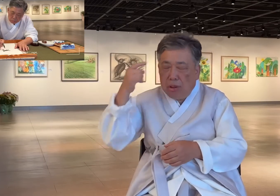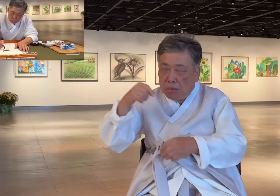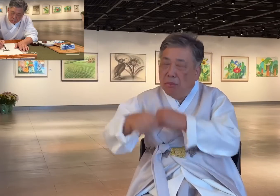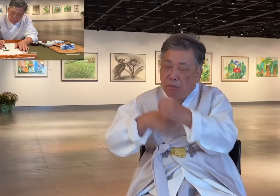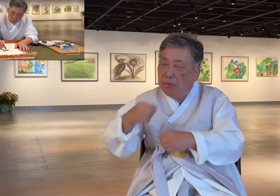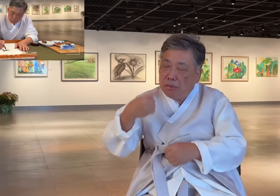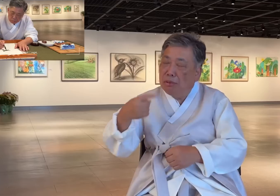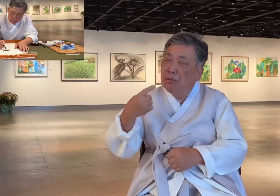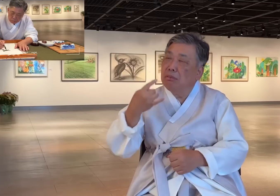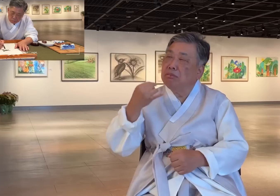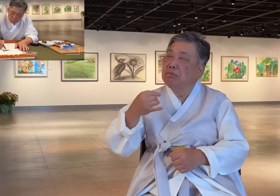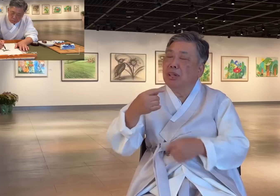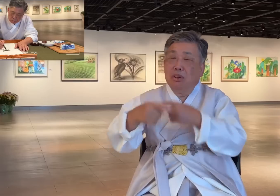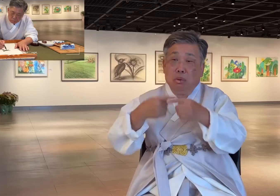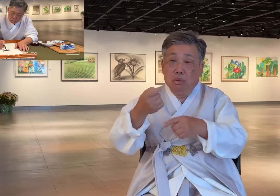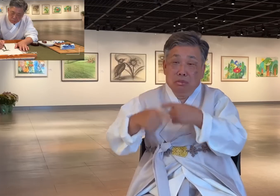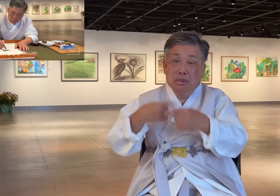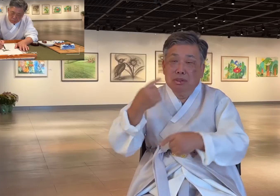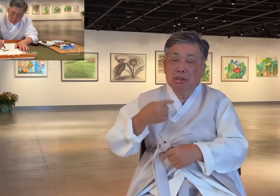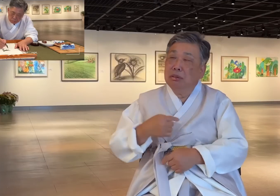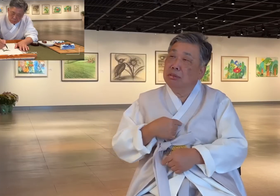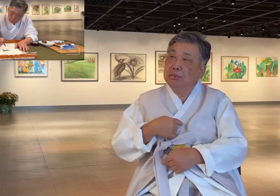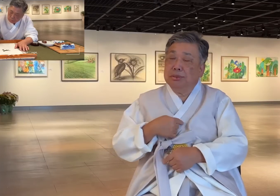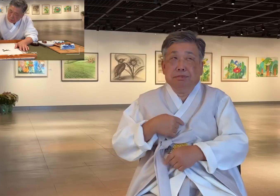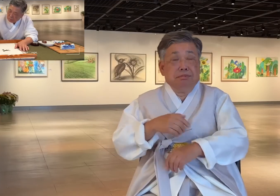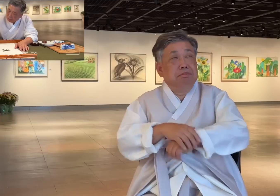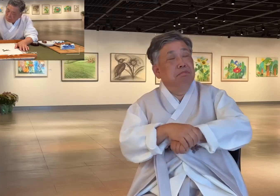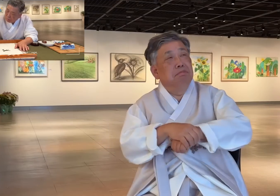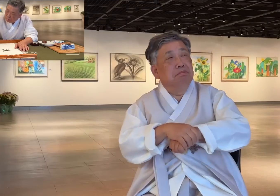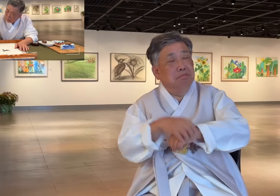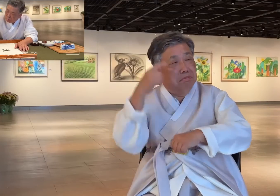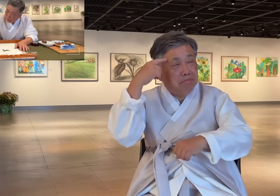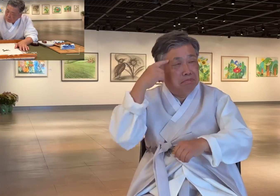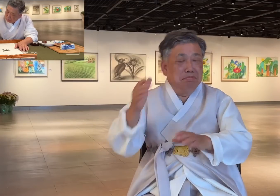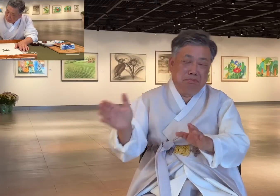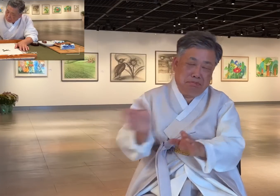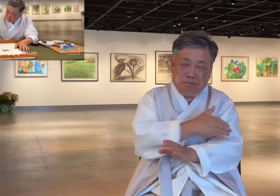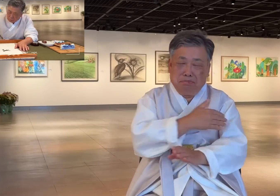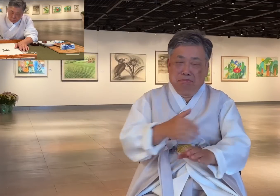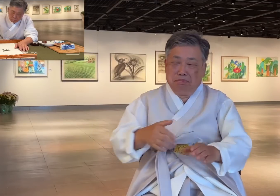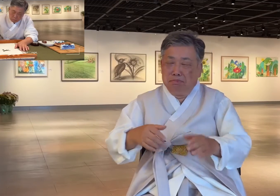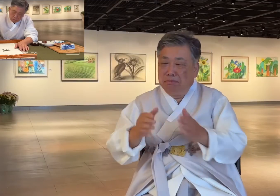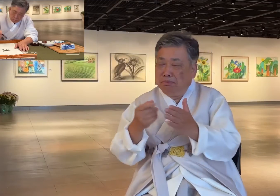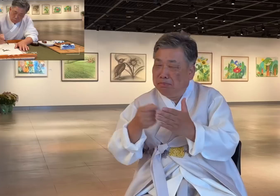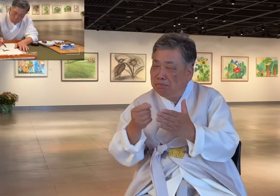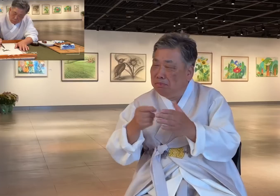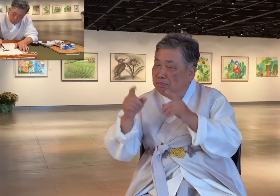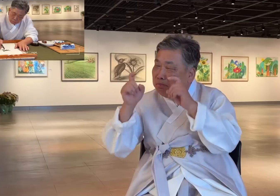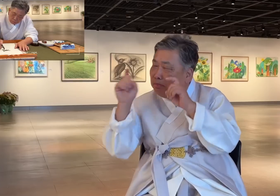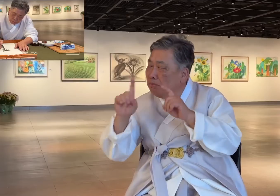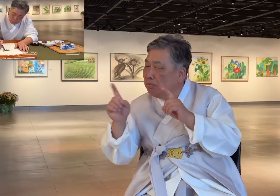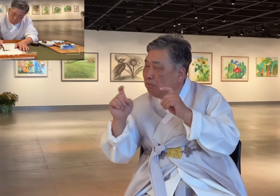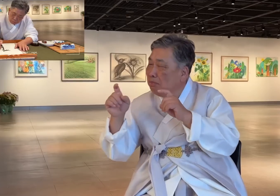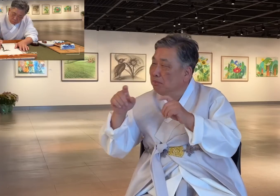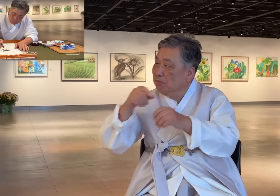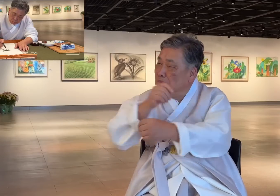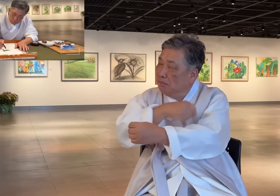and she was right to do as I pleased. I kept thinking about what to draw and